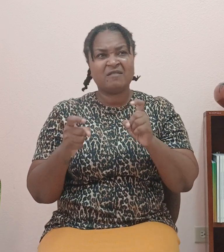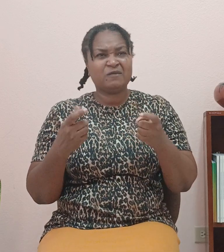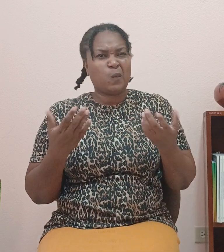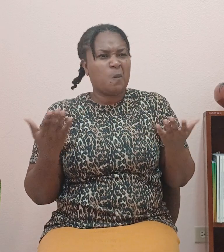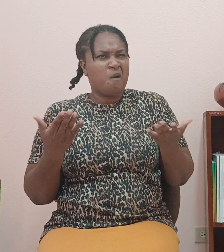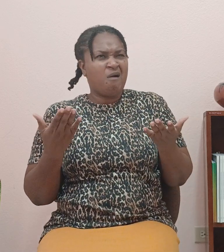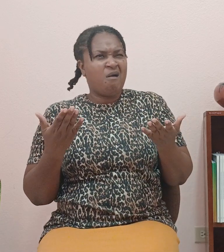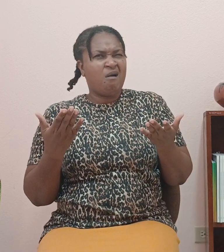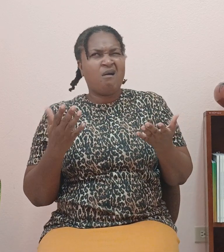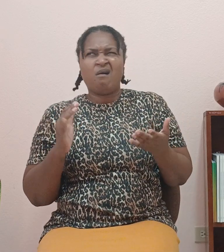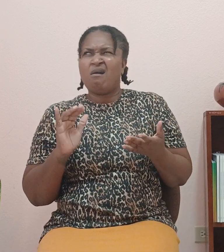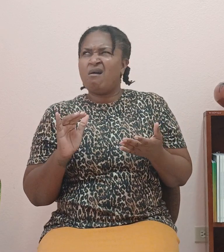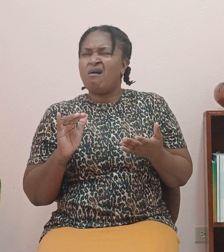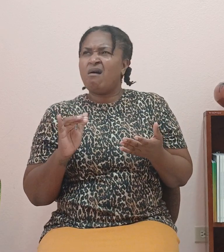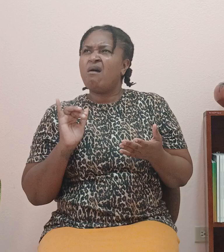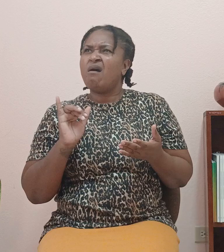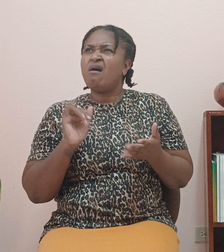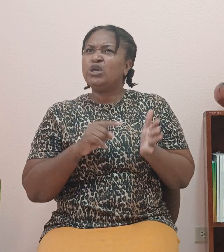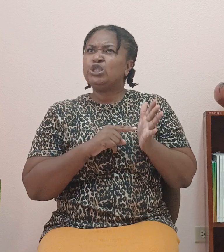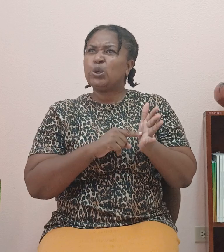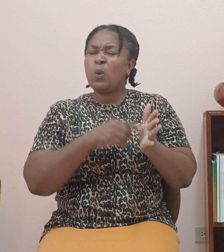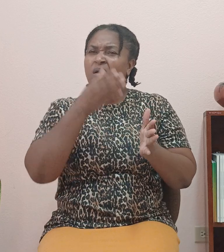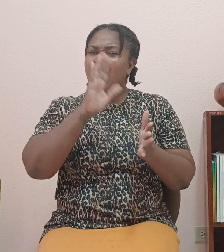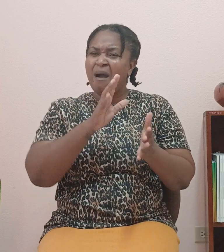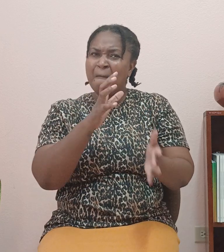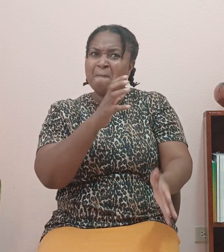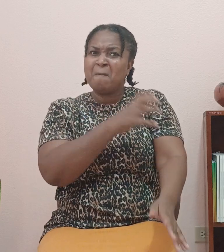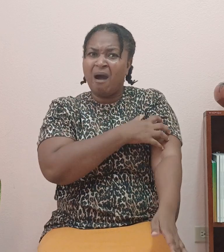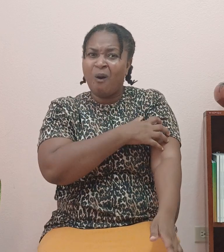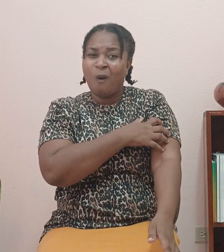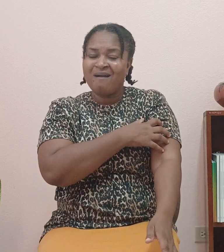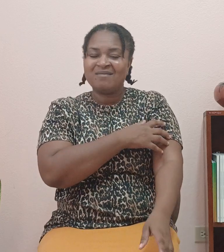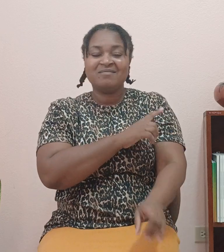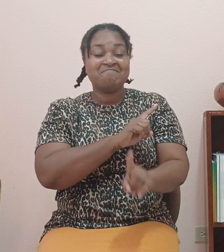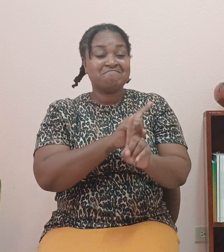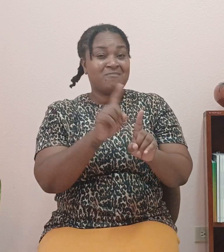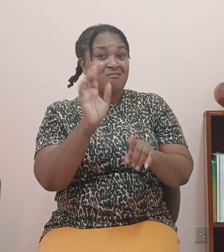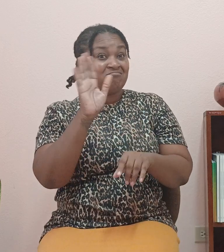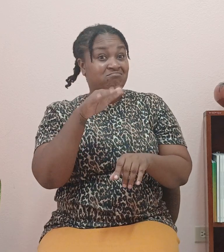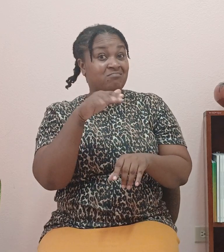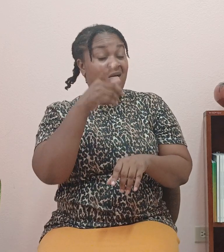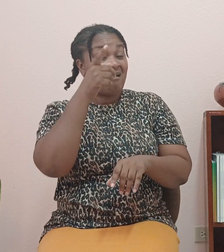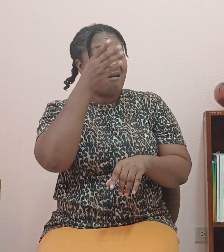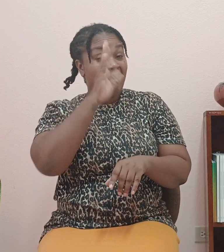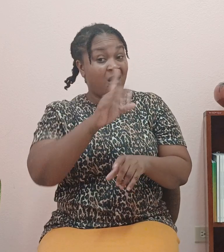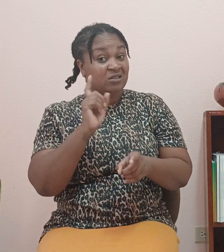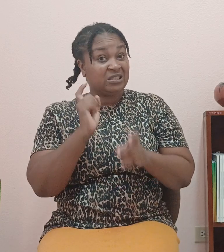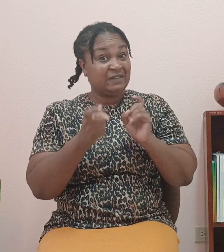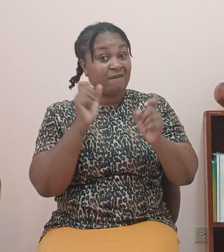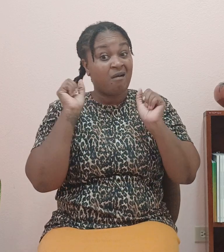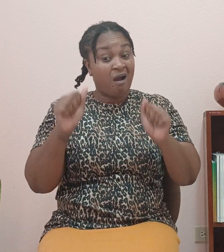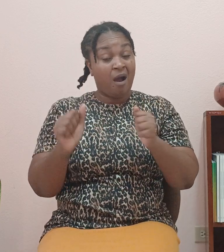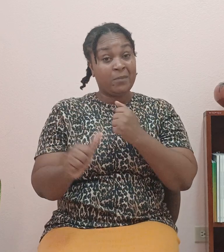God's power. But God's gifts can be a dangerous thing if we don't first have